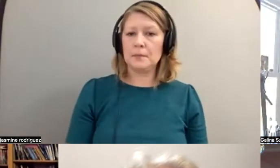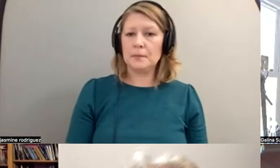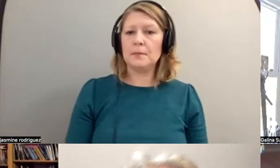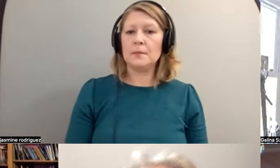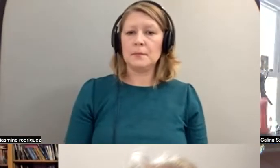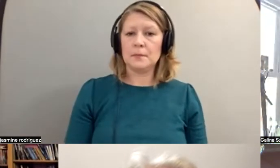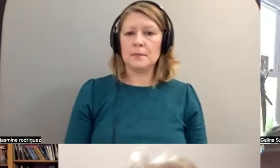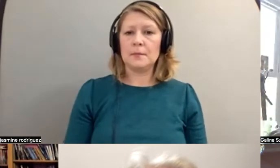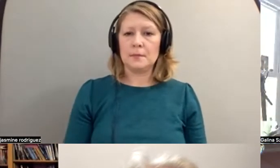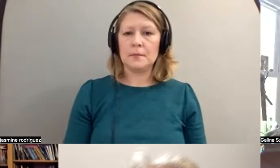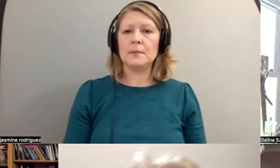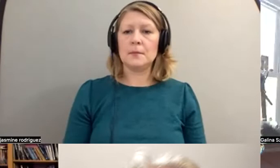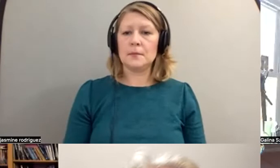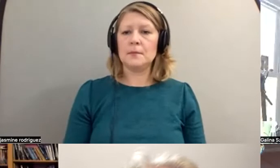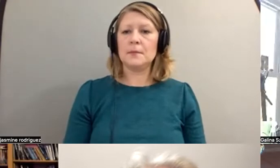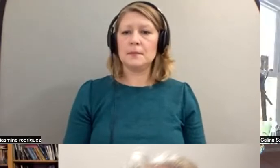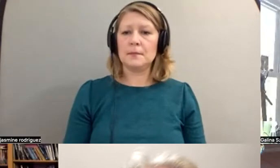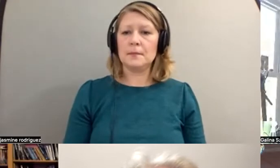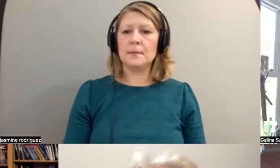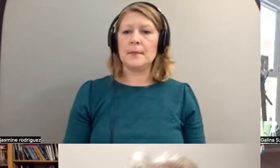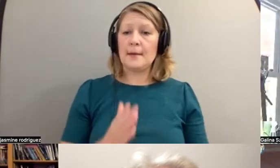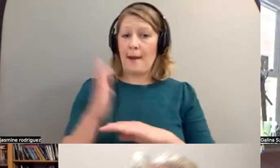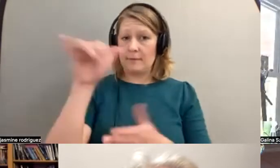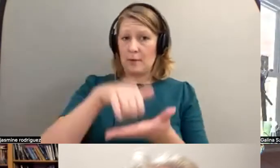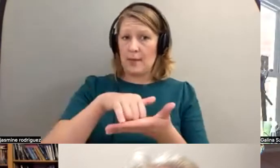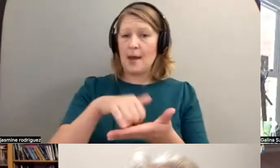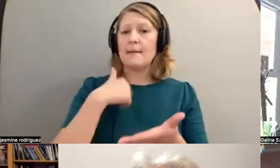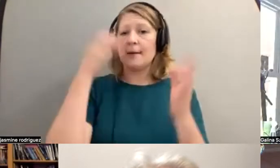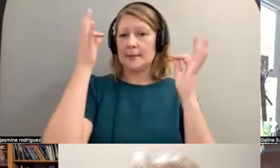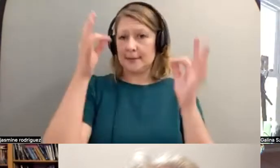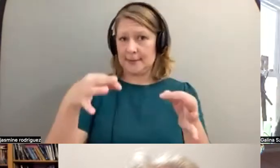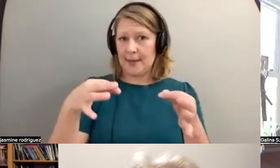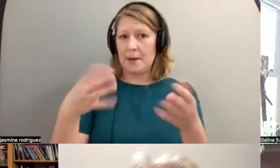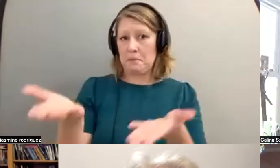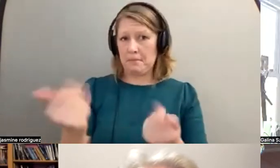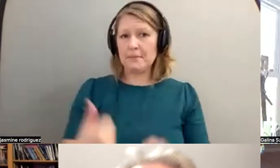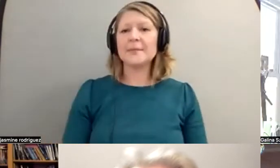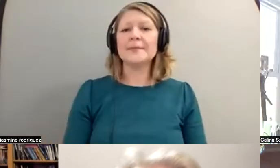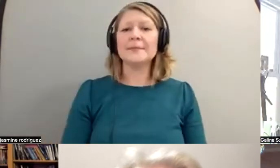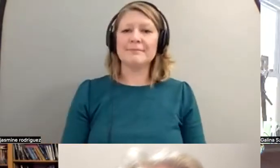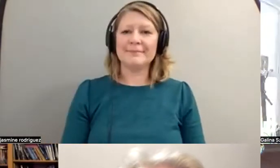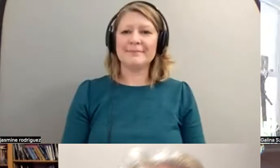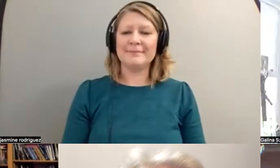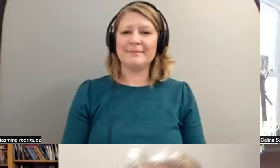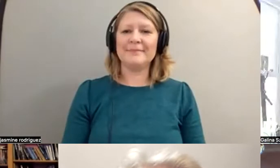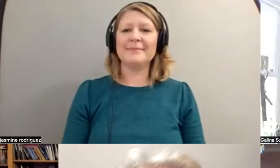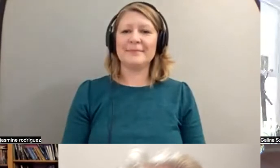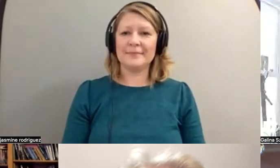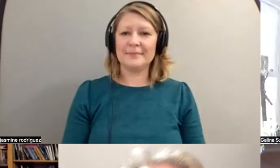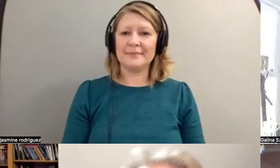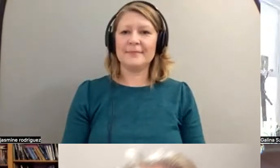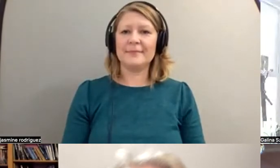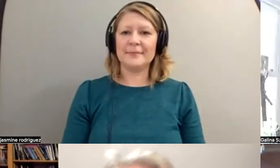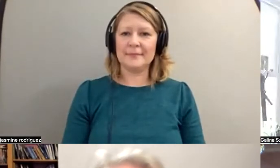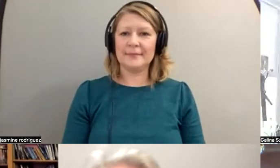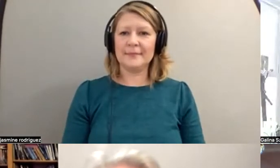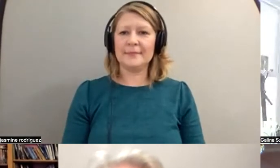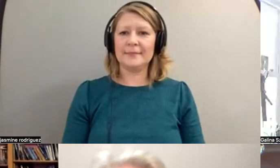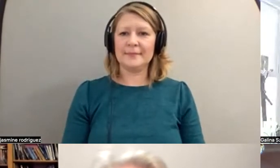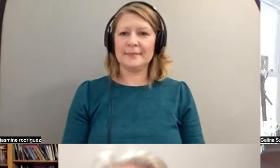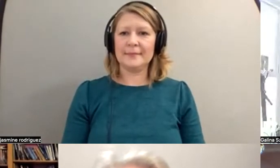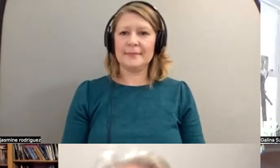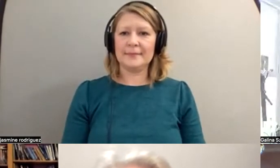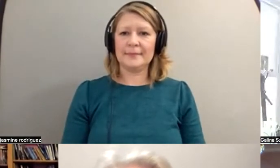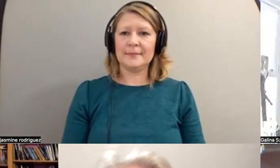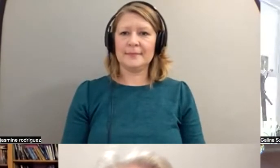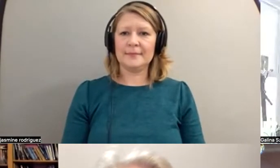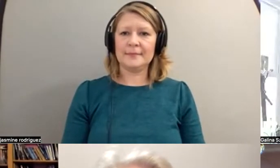And after that I decided that I have a bowl, and it's also, I decided that it's broken...